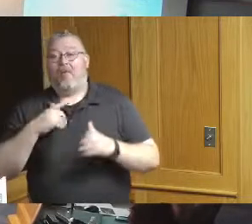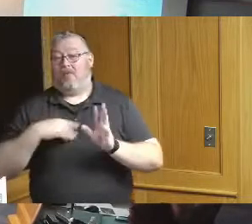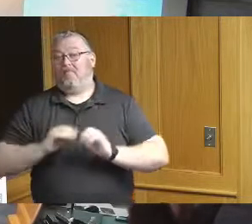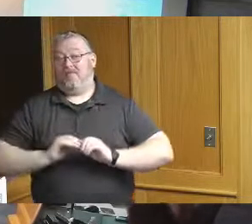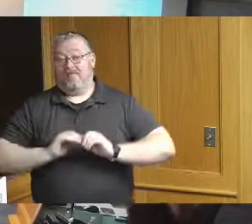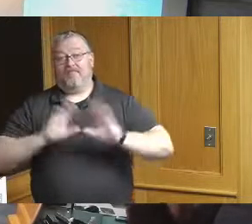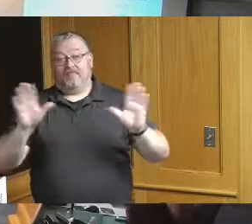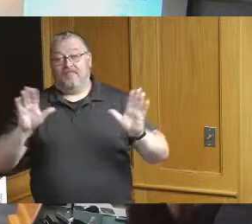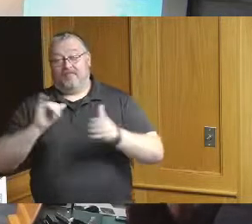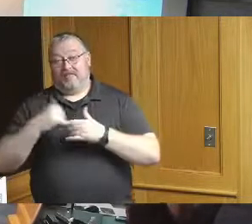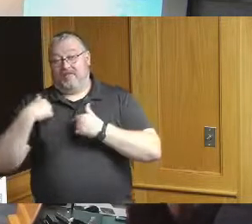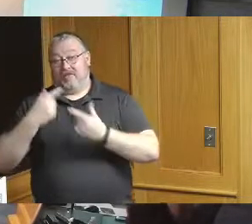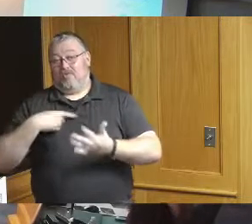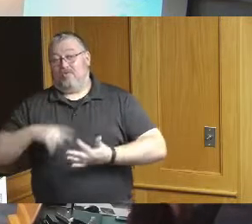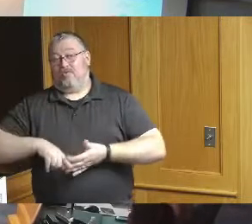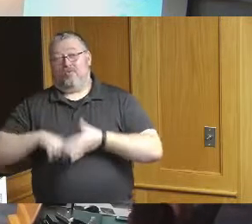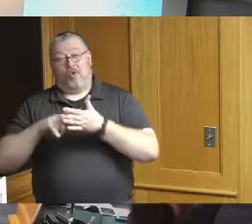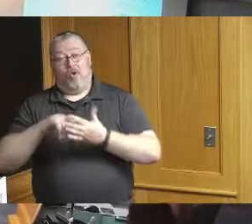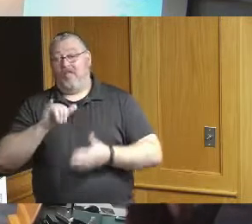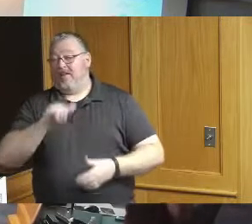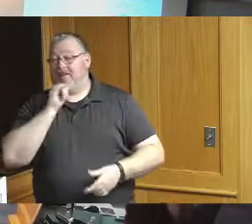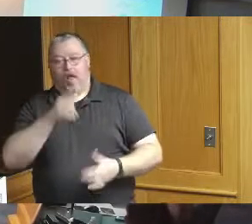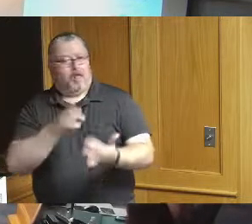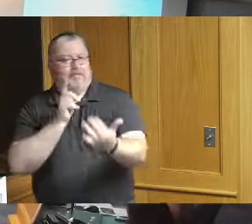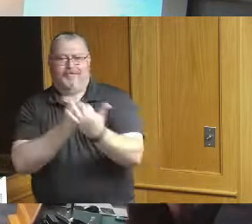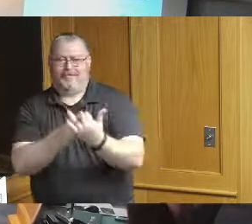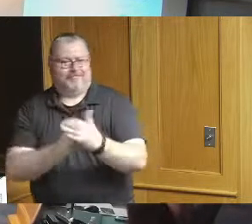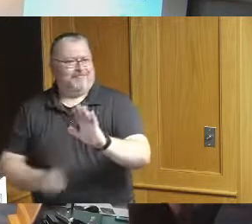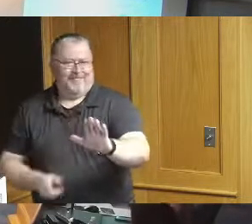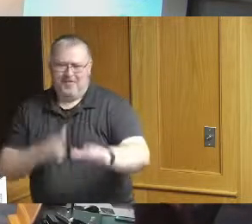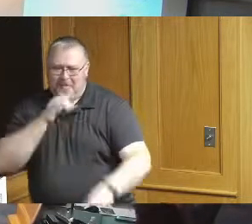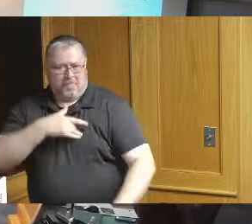since we started and this is nothing personal because you know we like each other personally